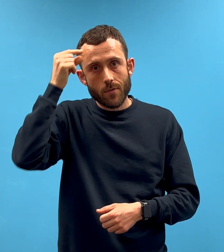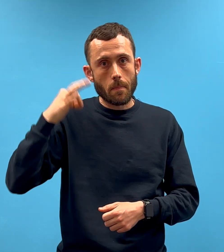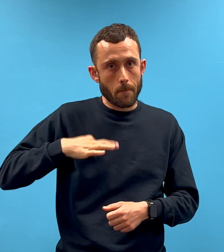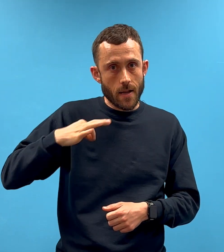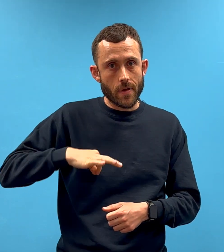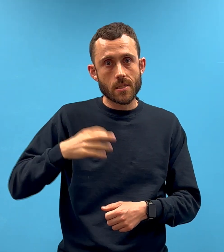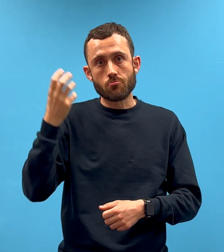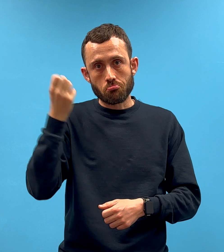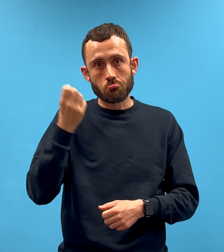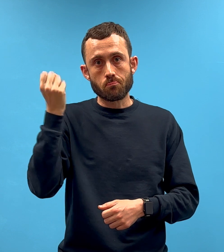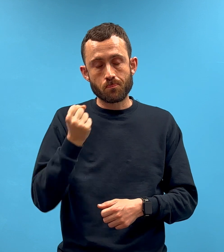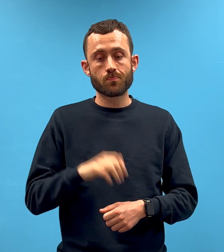Like Government benefits and such.